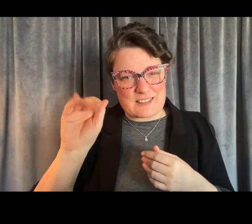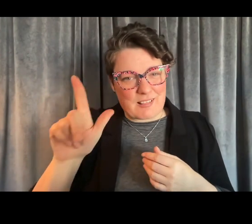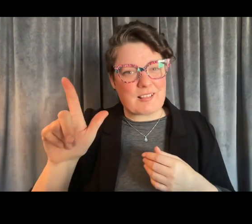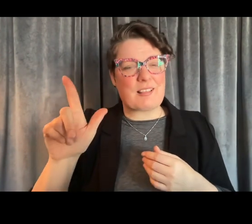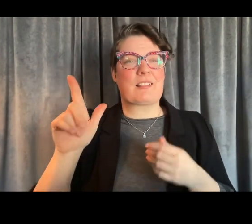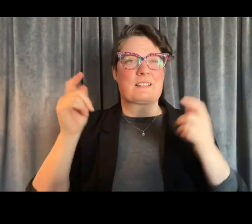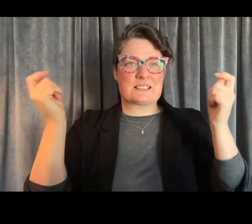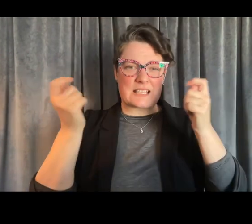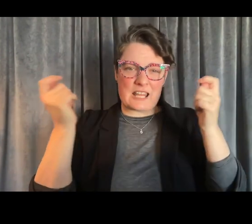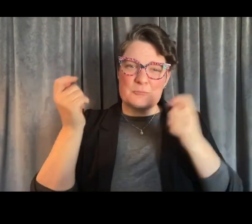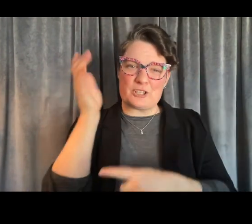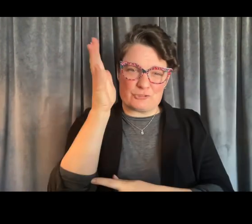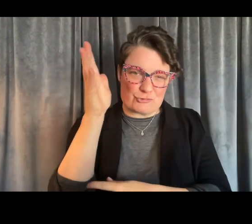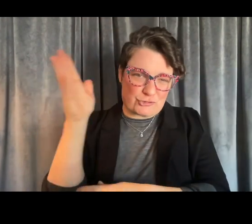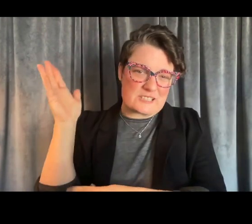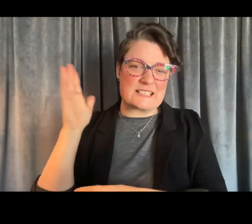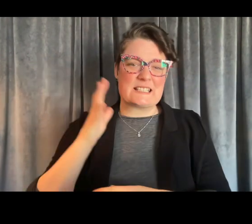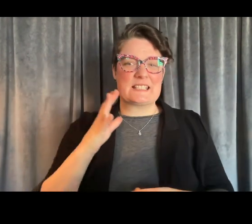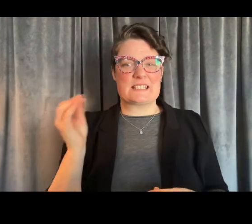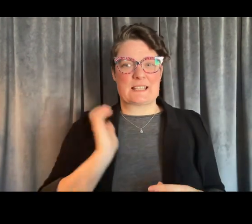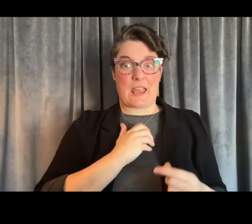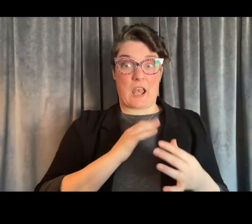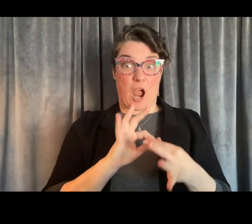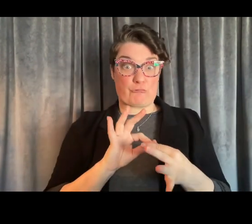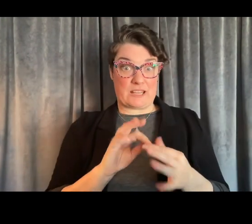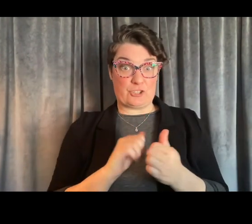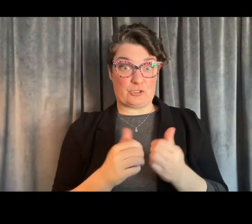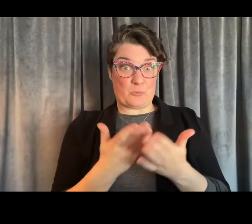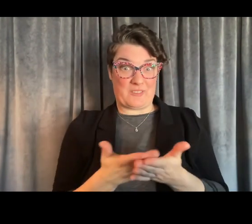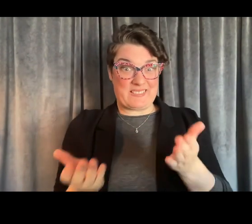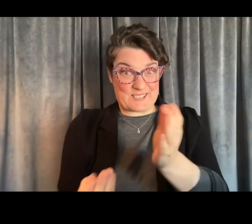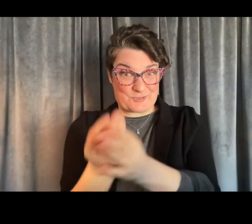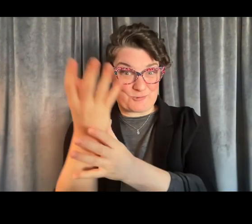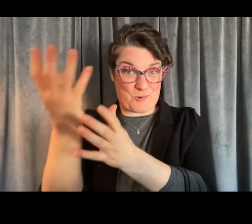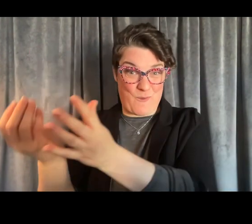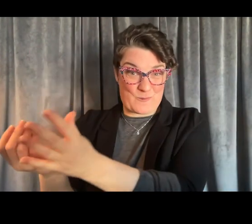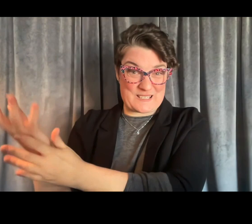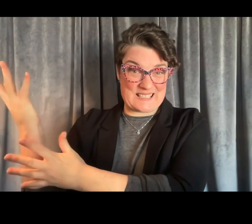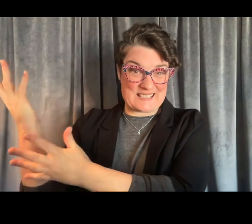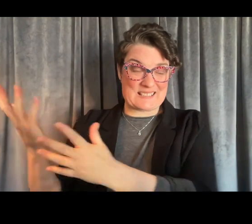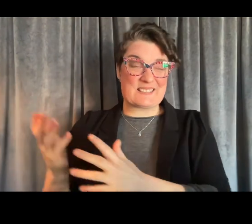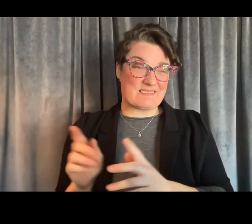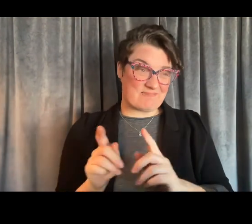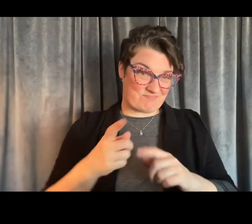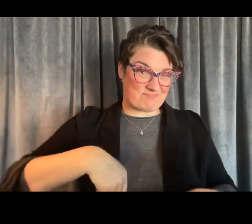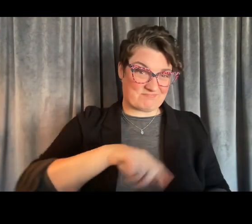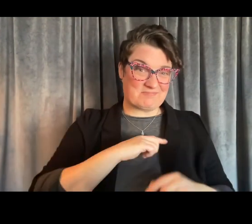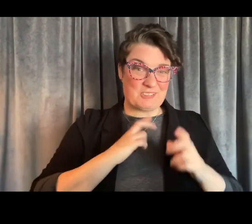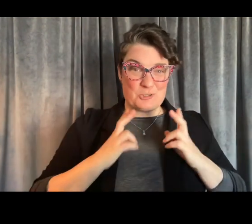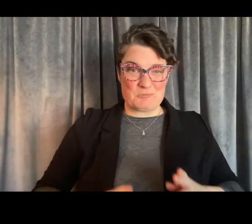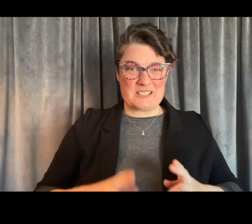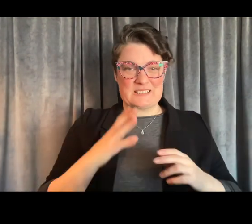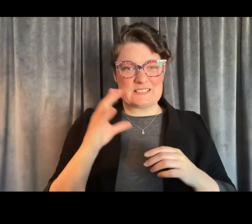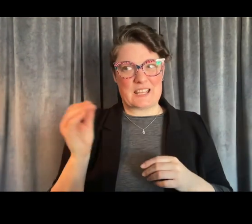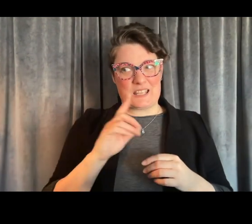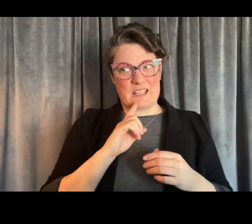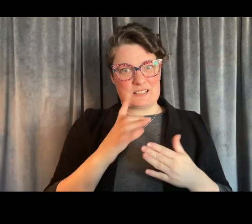relationship with growing things as humans, and, taking us through the worlds,